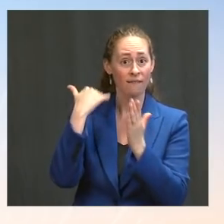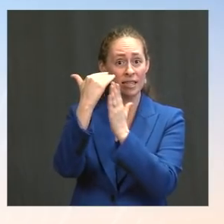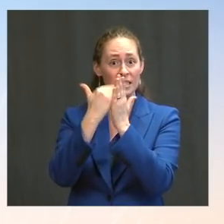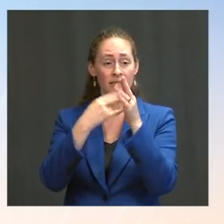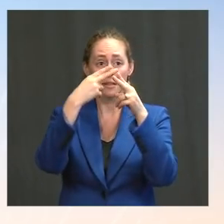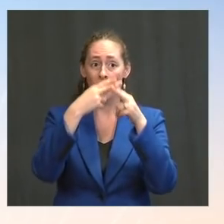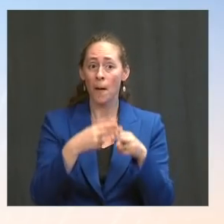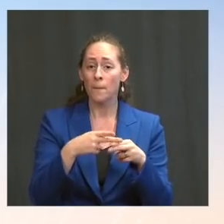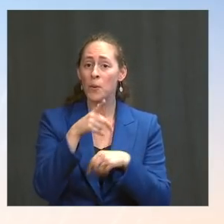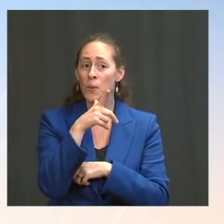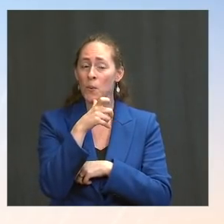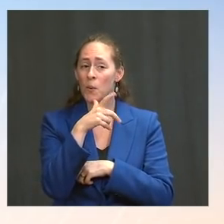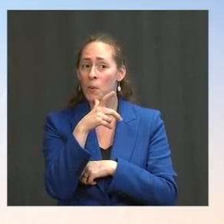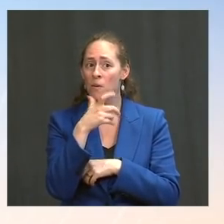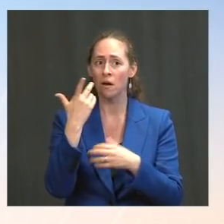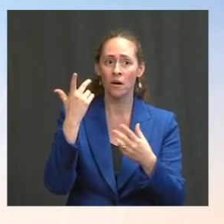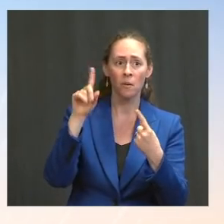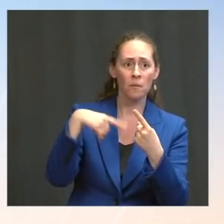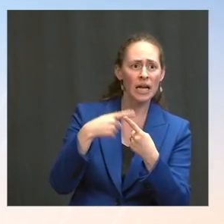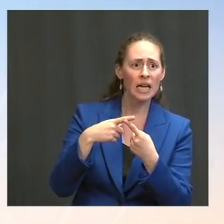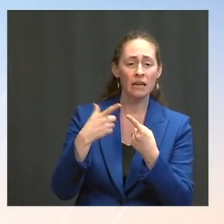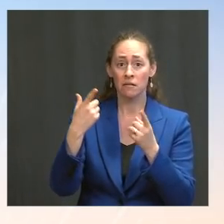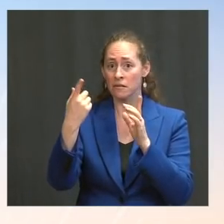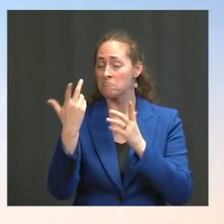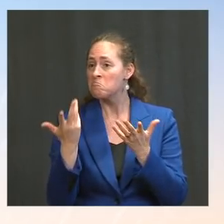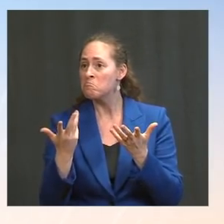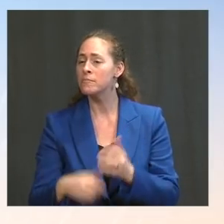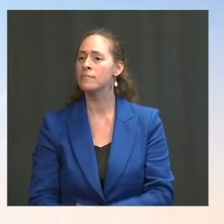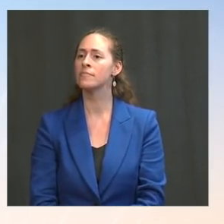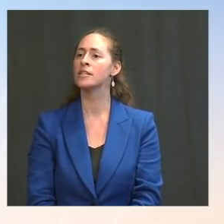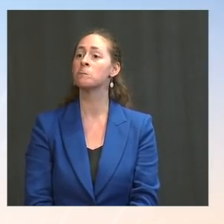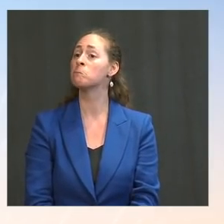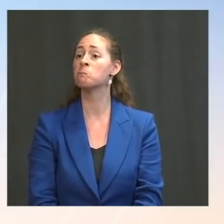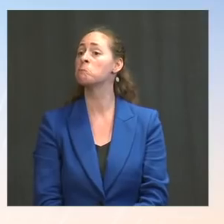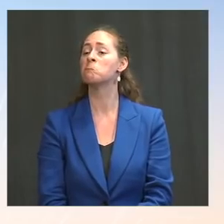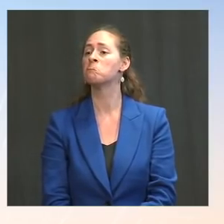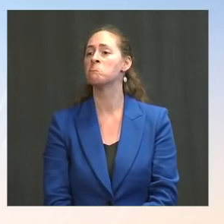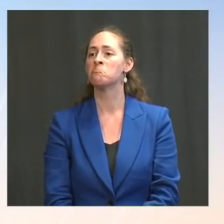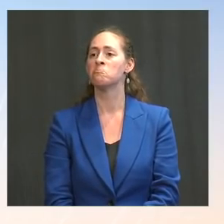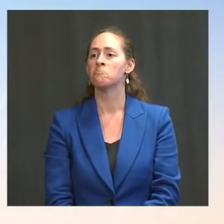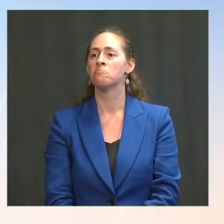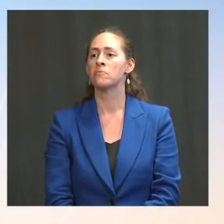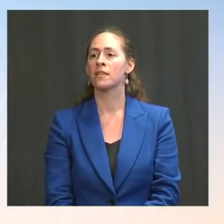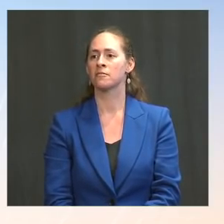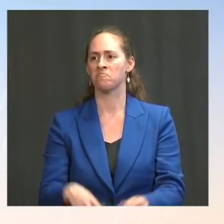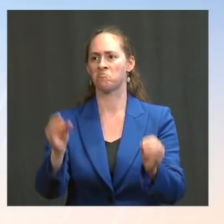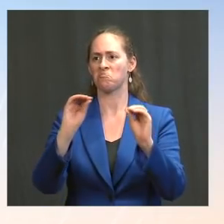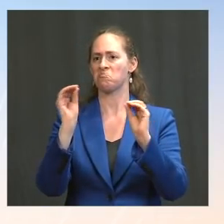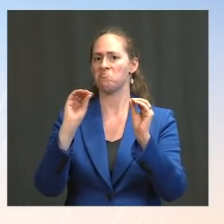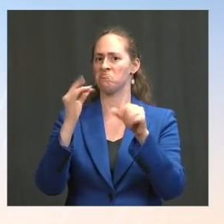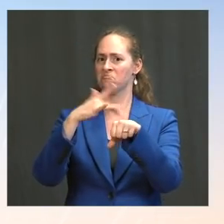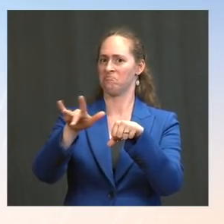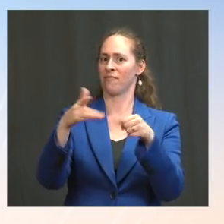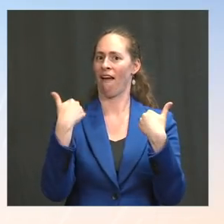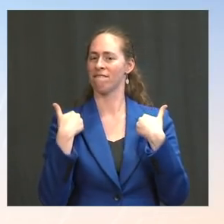that's released for us to see? Ms. Psaki: Well there is not an opening on the Supreme Court. So that's not a current hypothetical we're even dealing with right now.